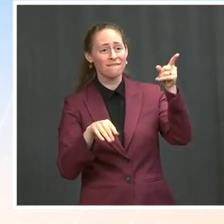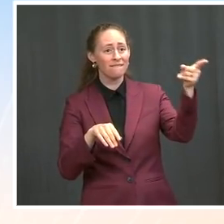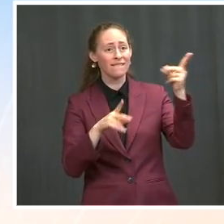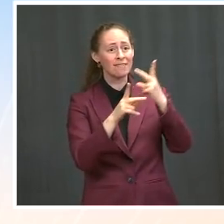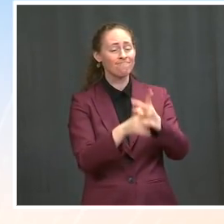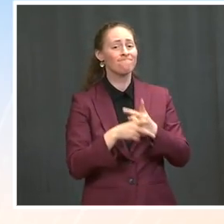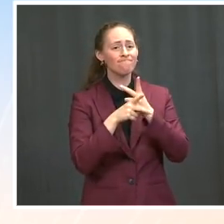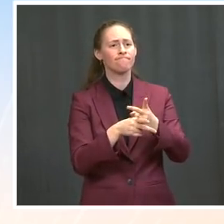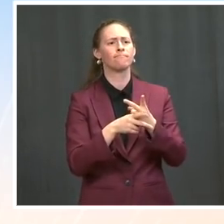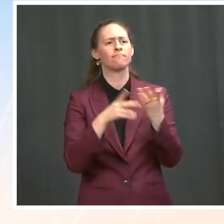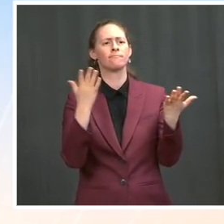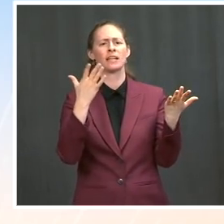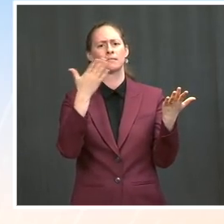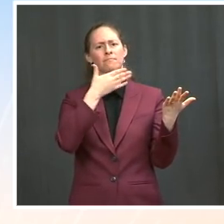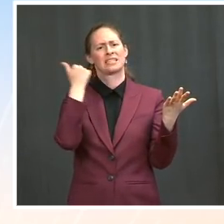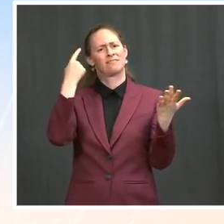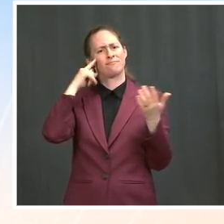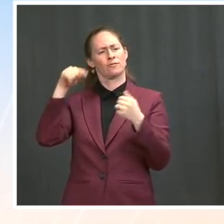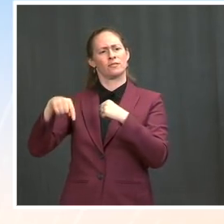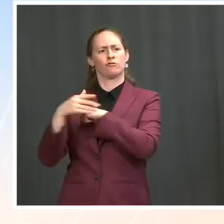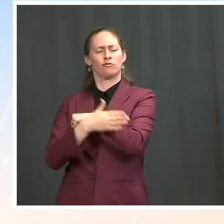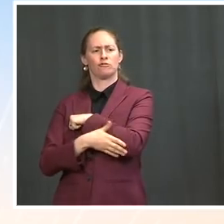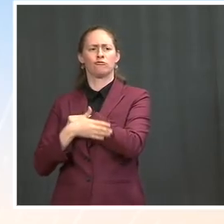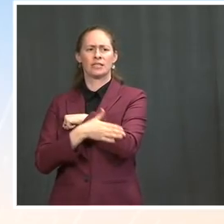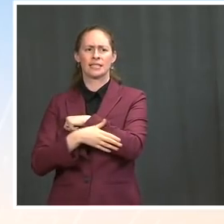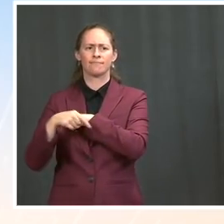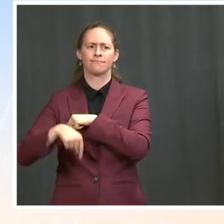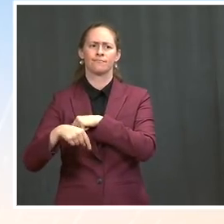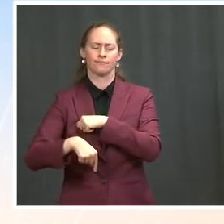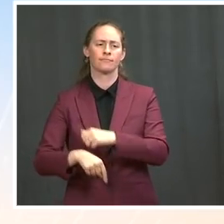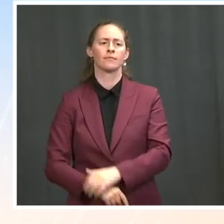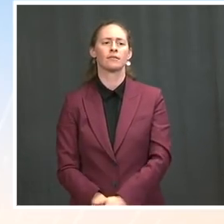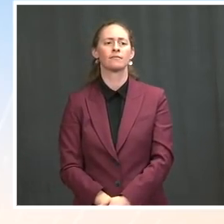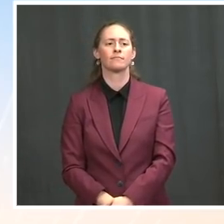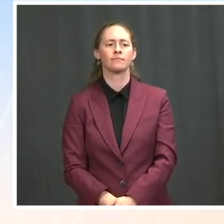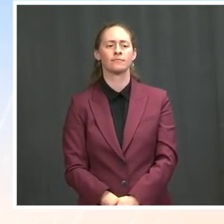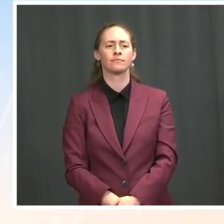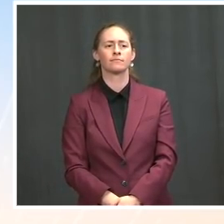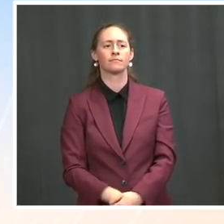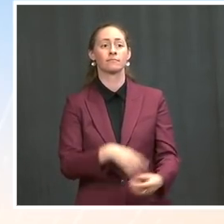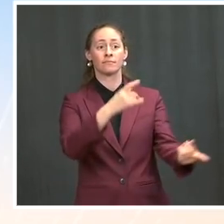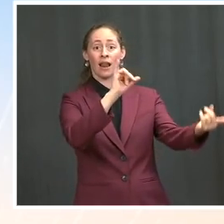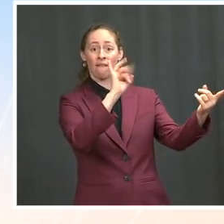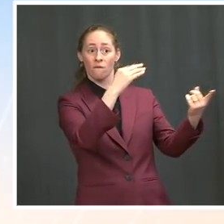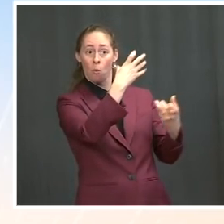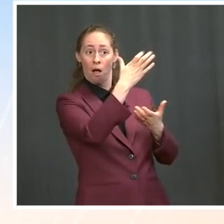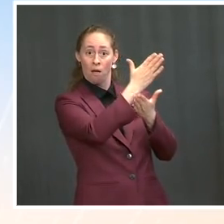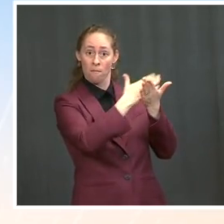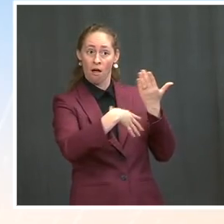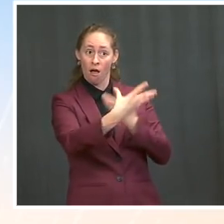is having that return to visibility, that return to an understanding of what their capabilities are,